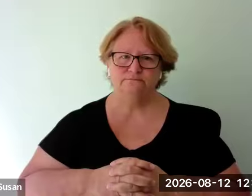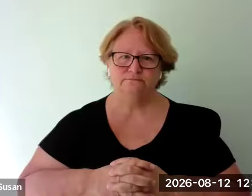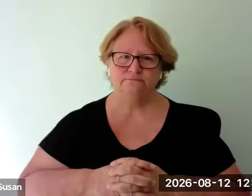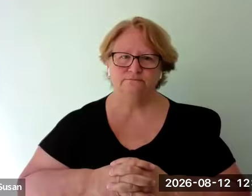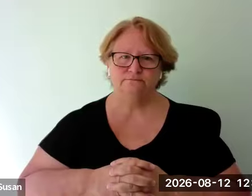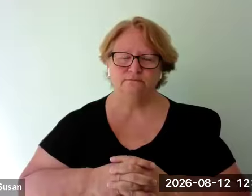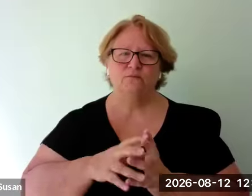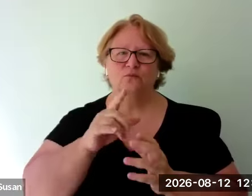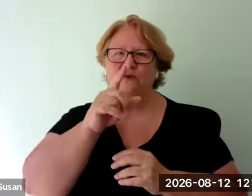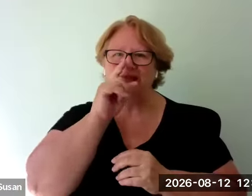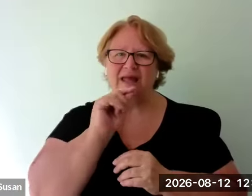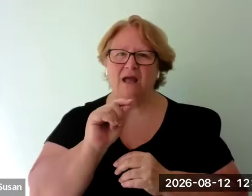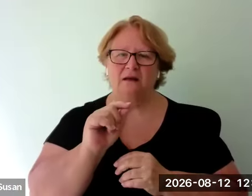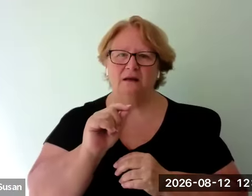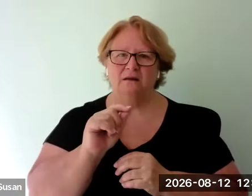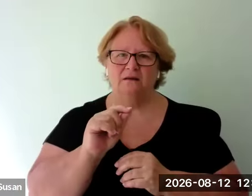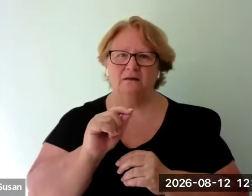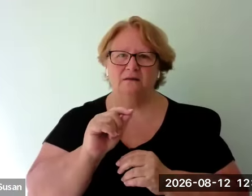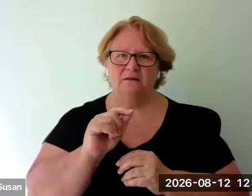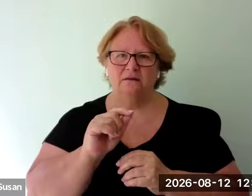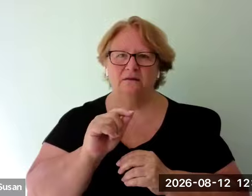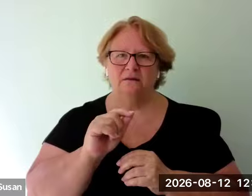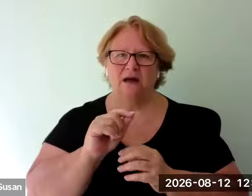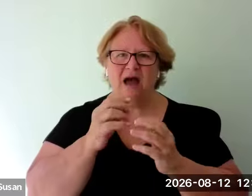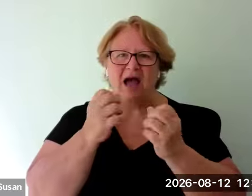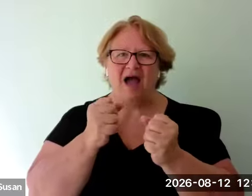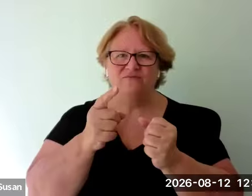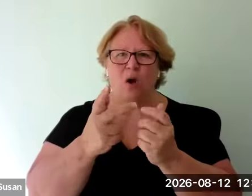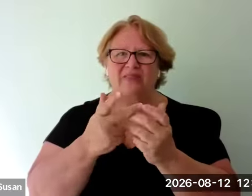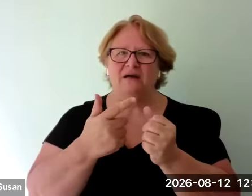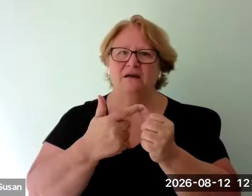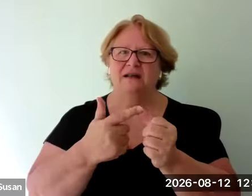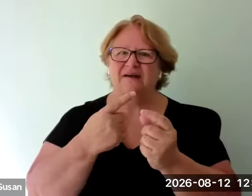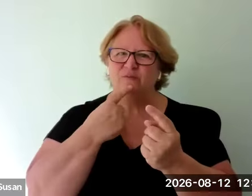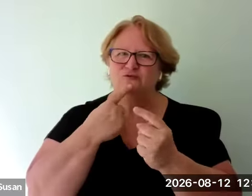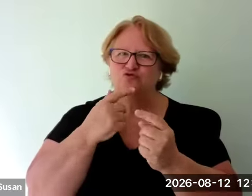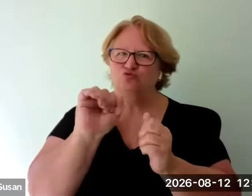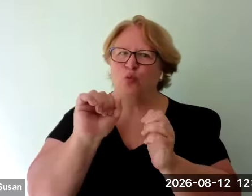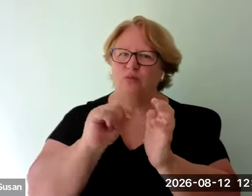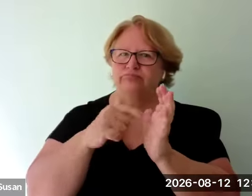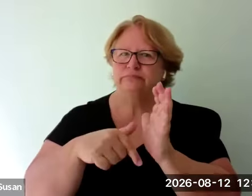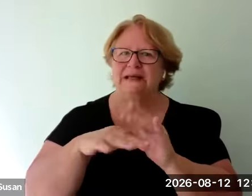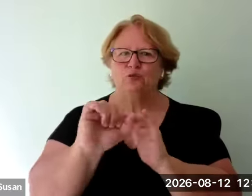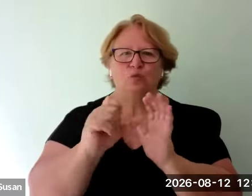have to have all the fine details in your response for